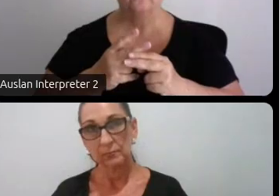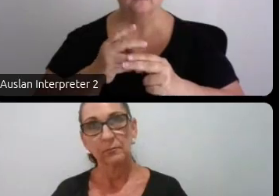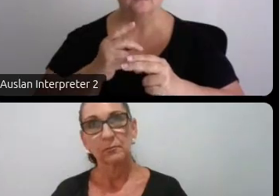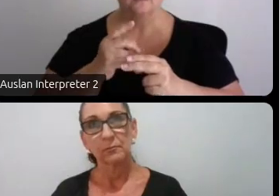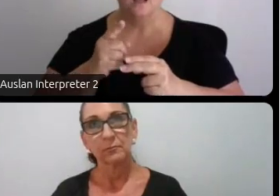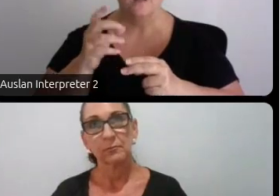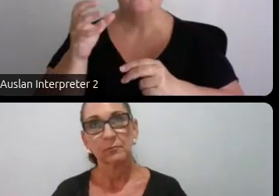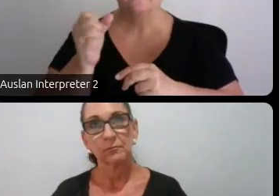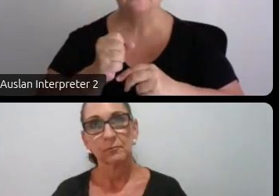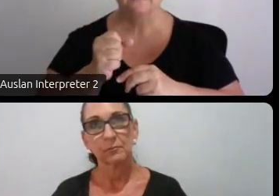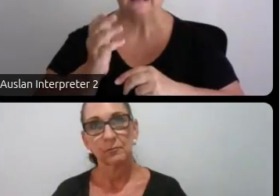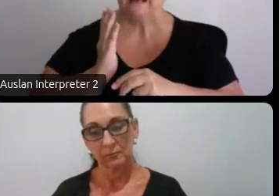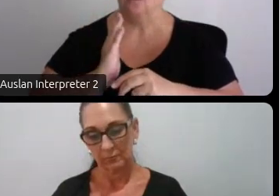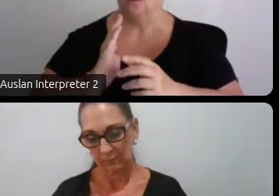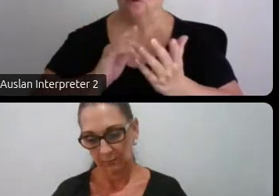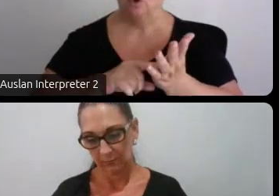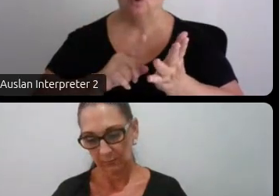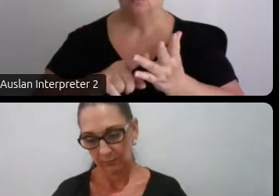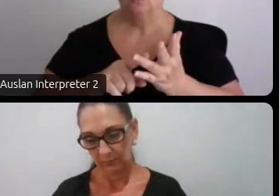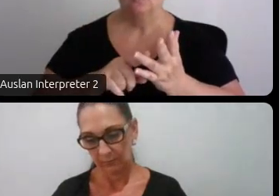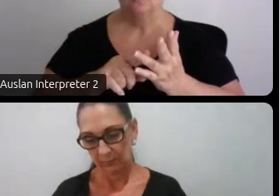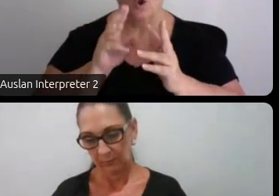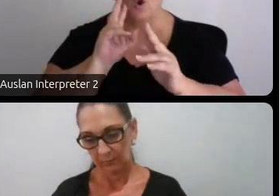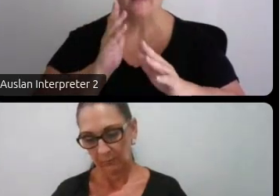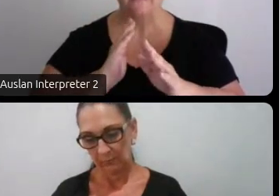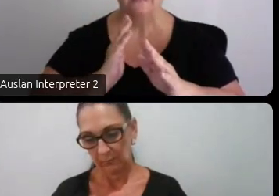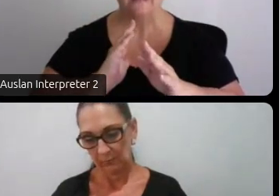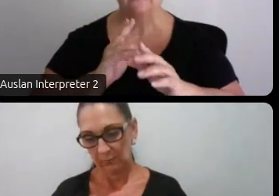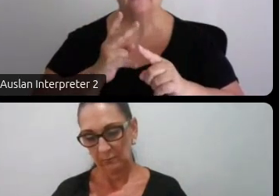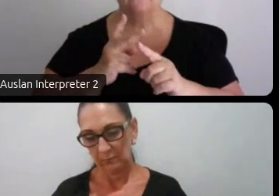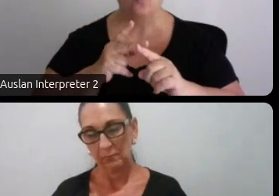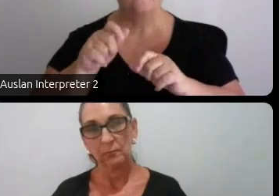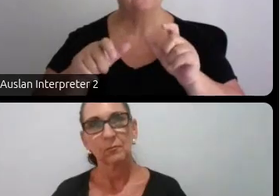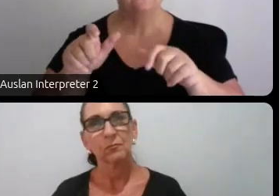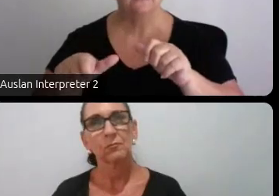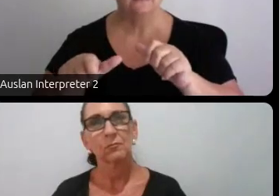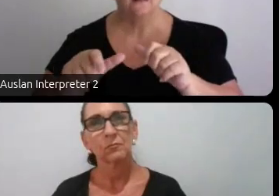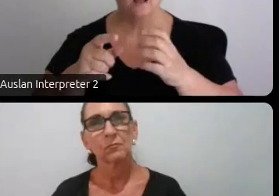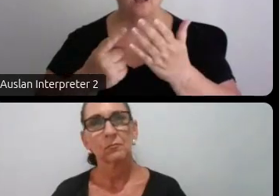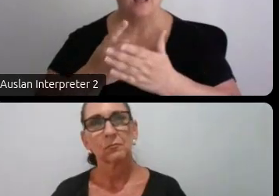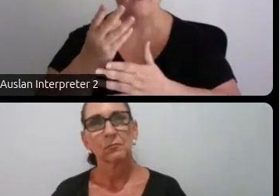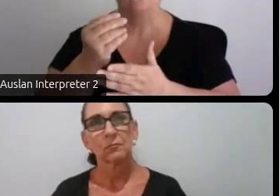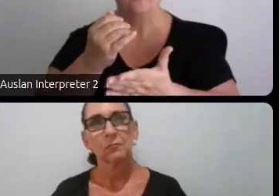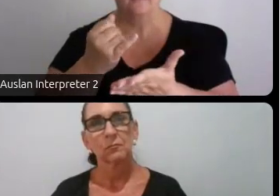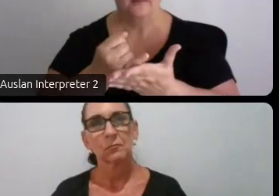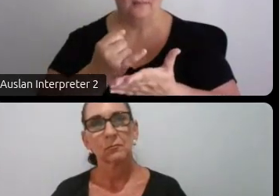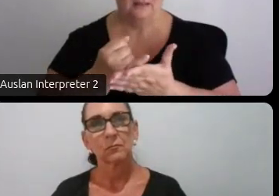be necessary to address the needs of a participant which arise from an impairment which means either